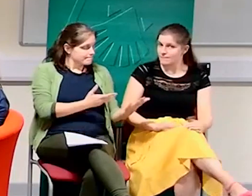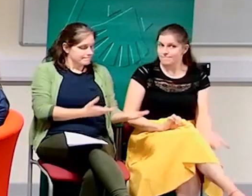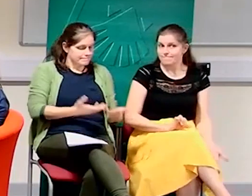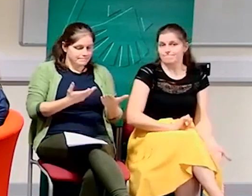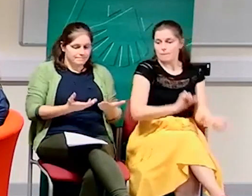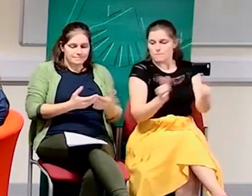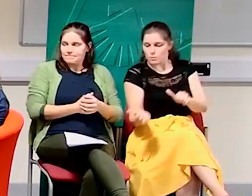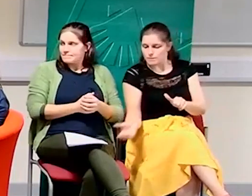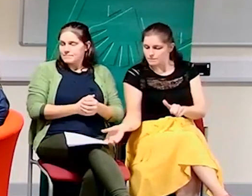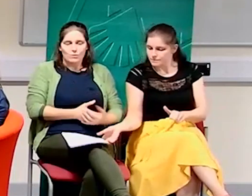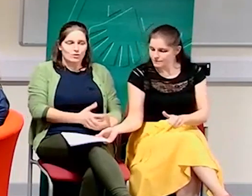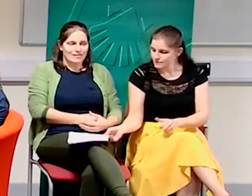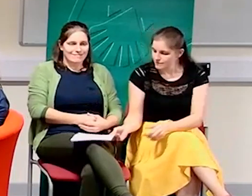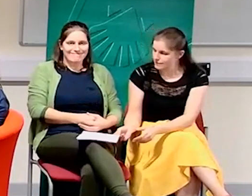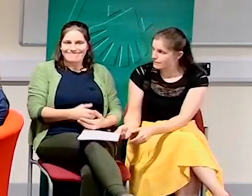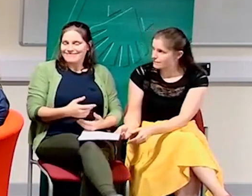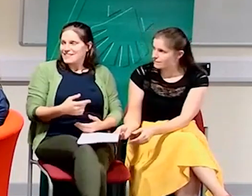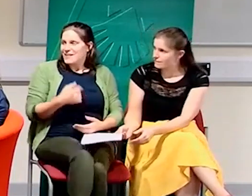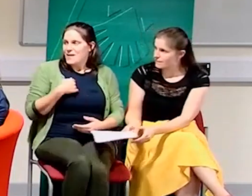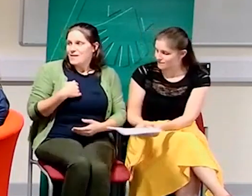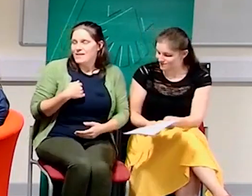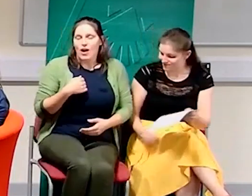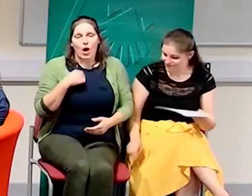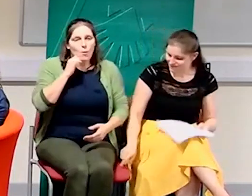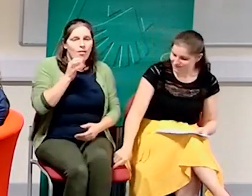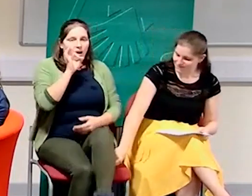I wonder if I might follow up with you and then come to Sophie and ask you a little bit about your